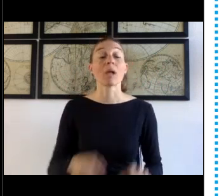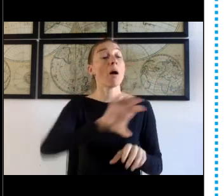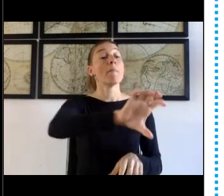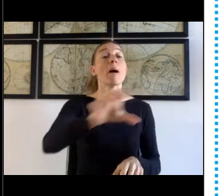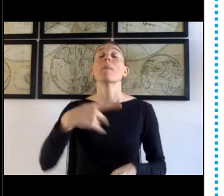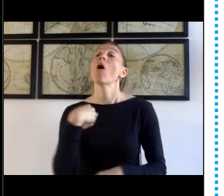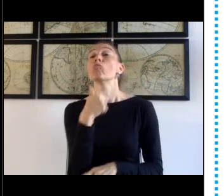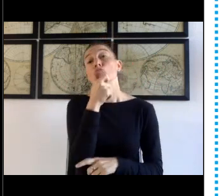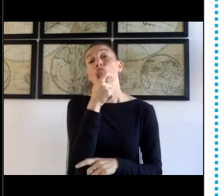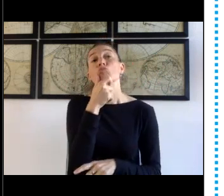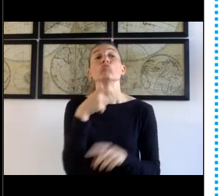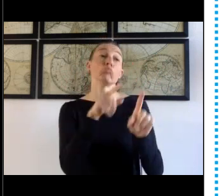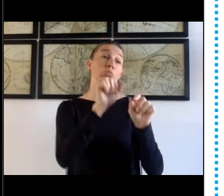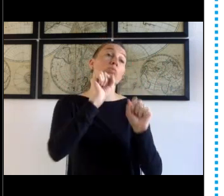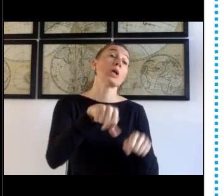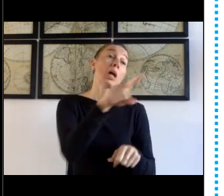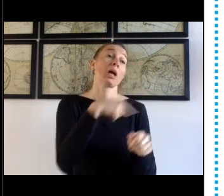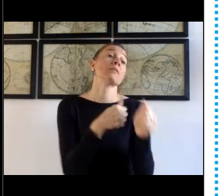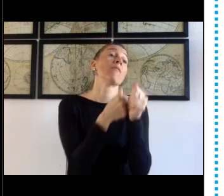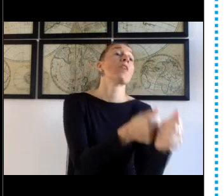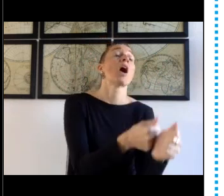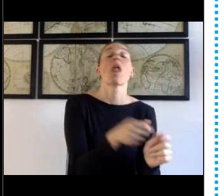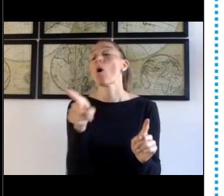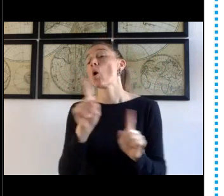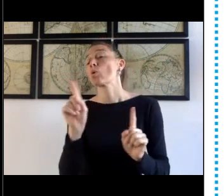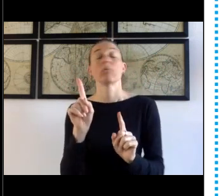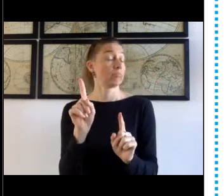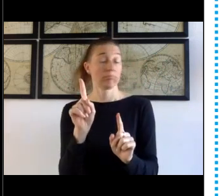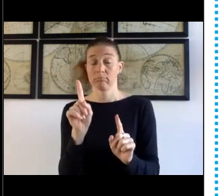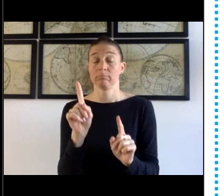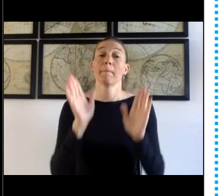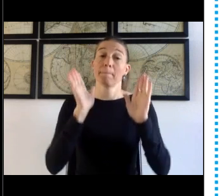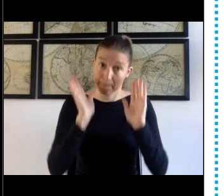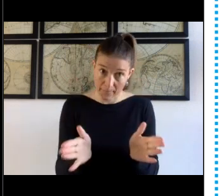what parts of the regulation they want unless the regulation text allows them